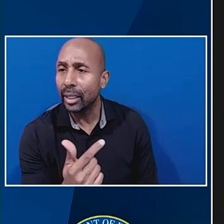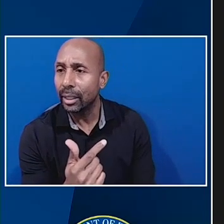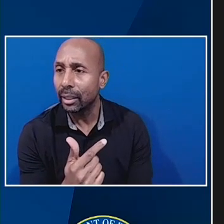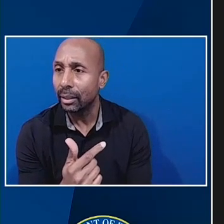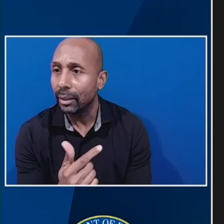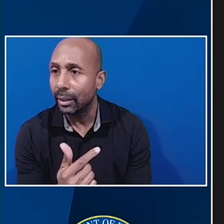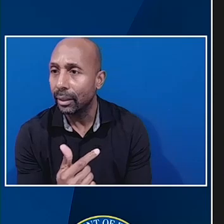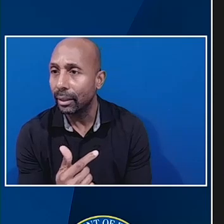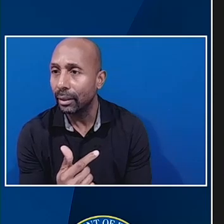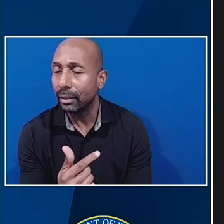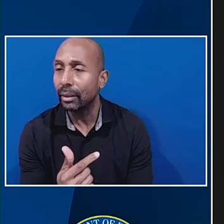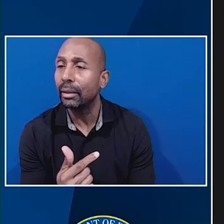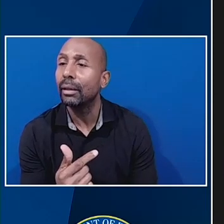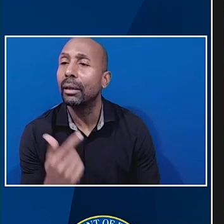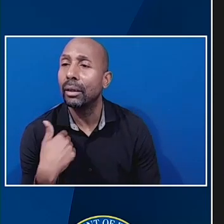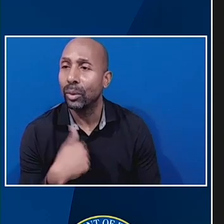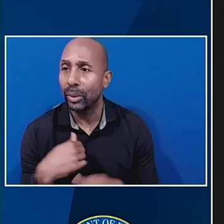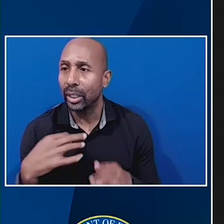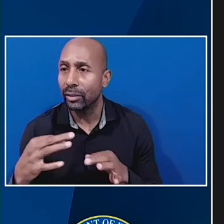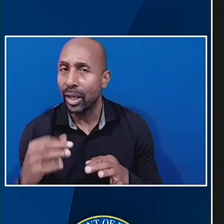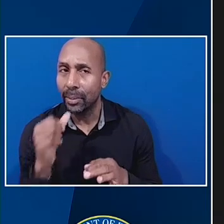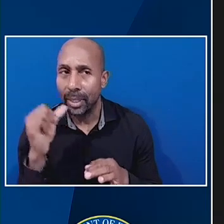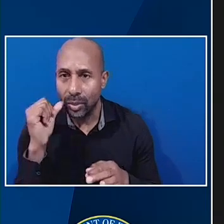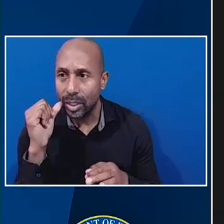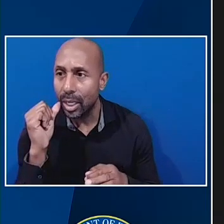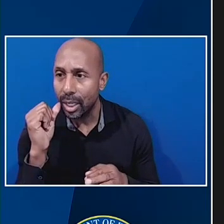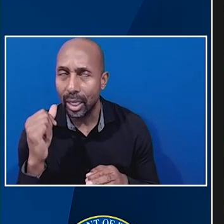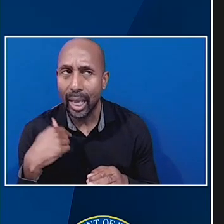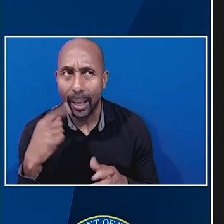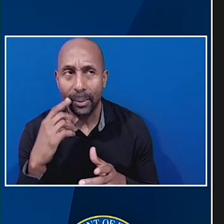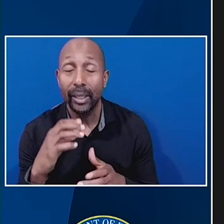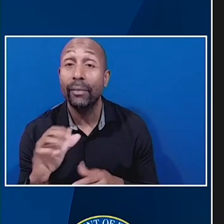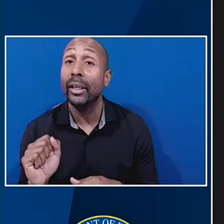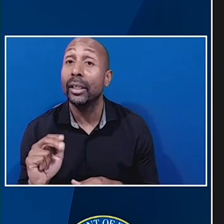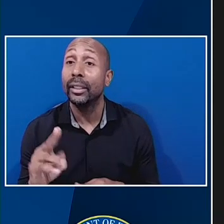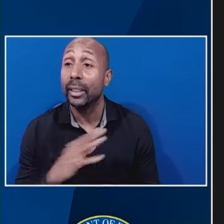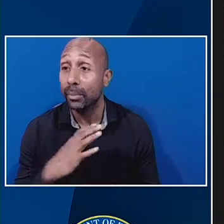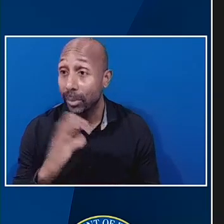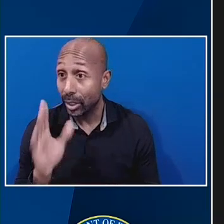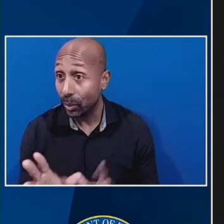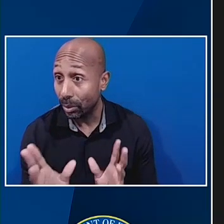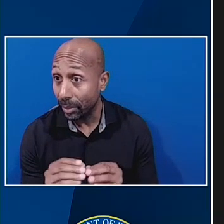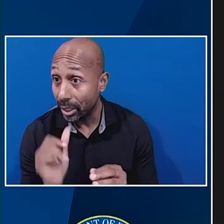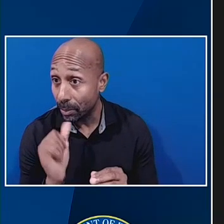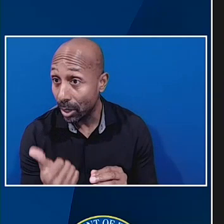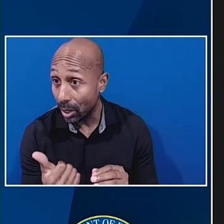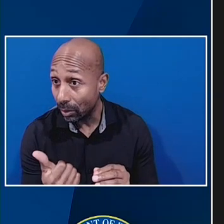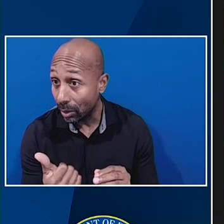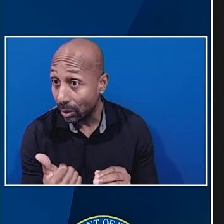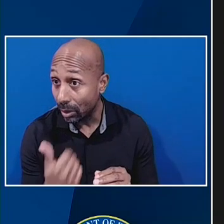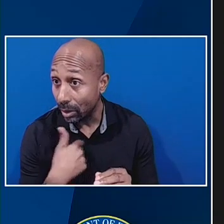earlier, I believe yesterday. The subcommittee will meet again tomorrow, the TRIO subcommittee. And we will have a report out from them